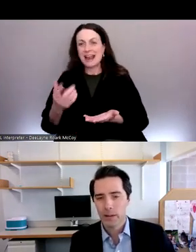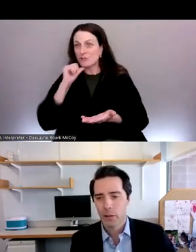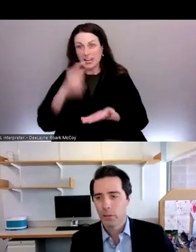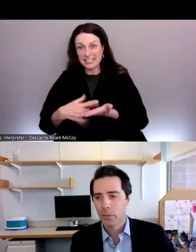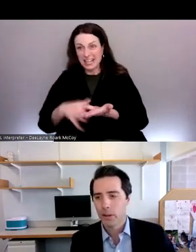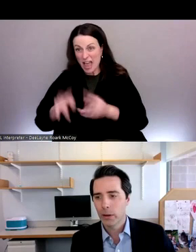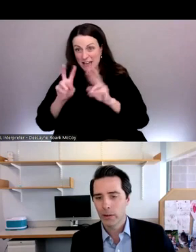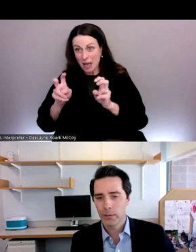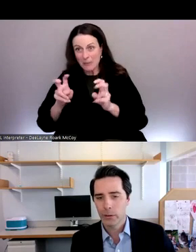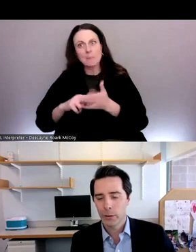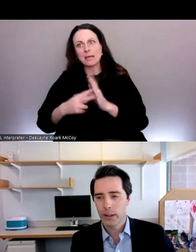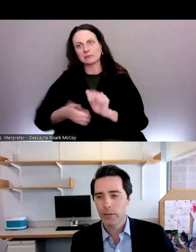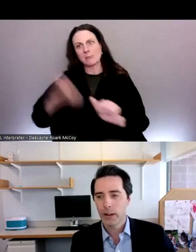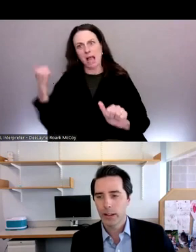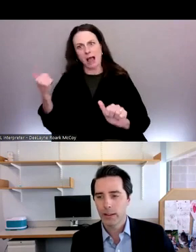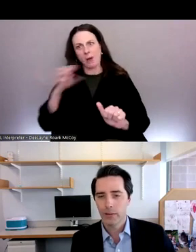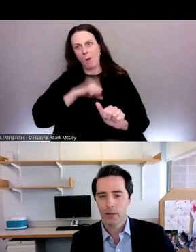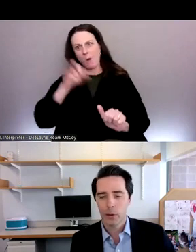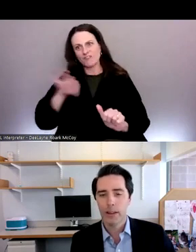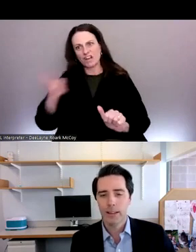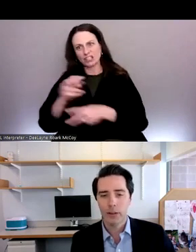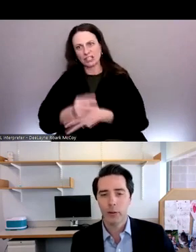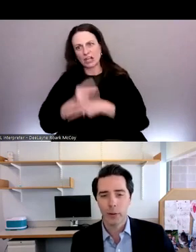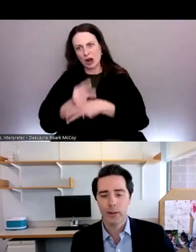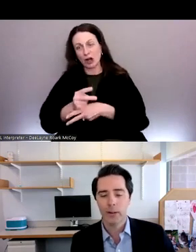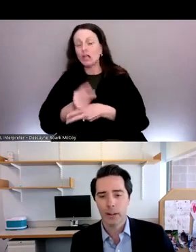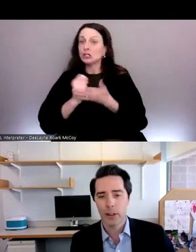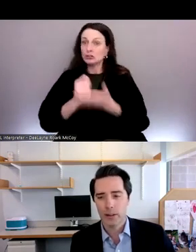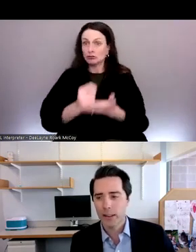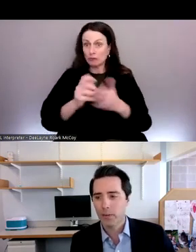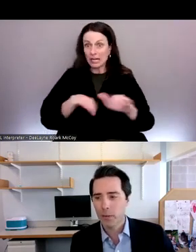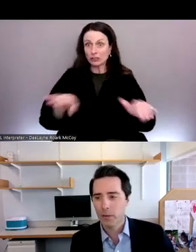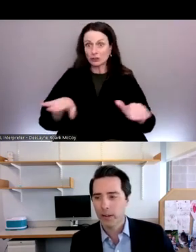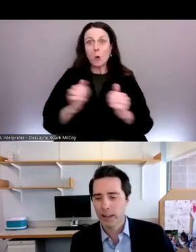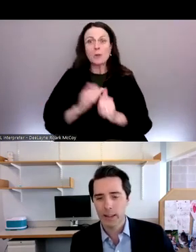so we know that treating valgan treating